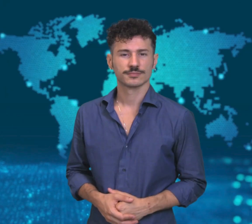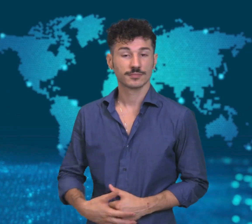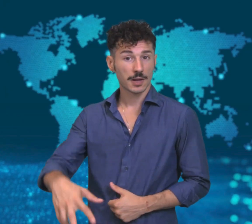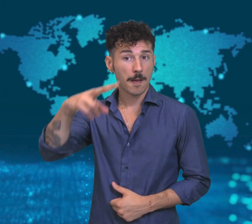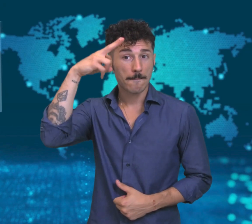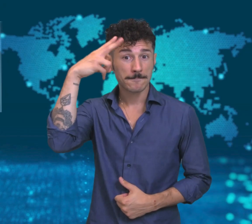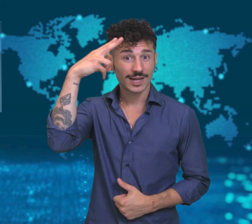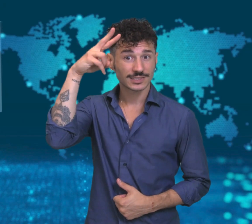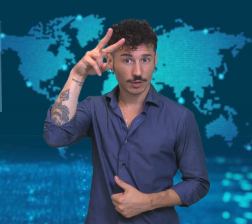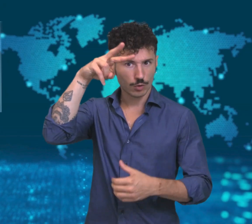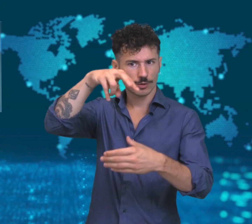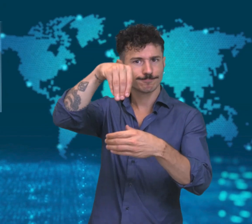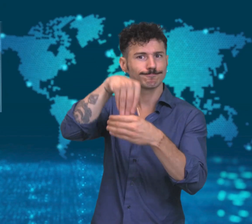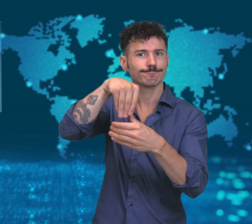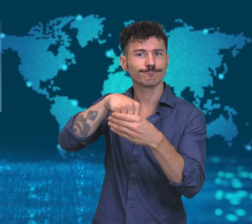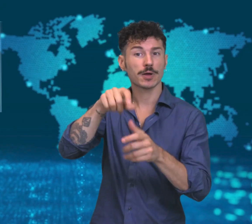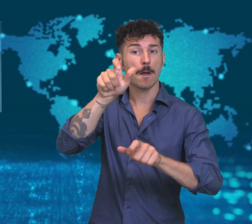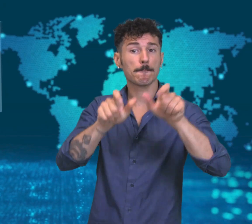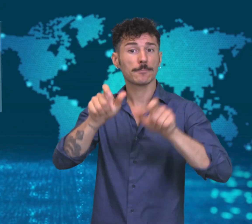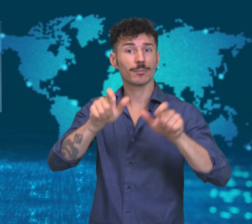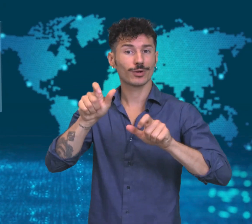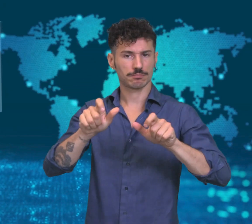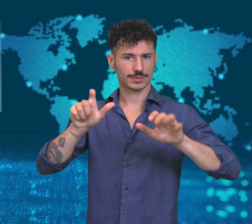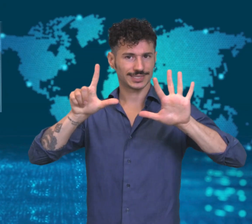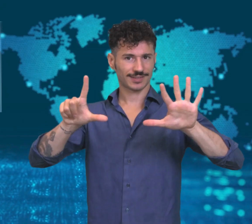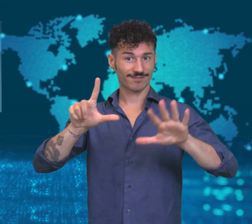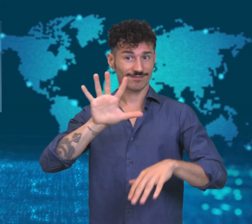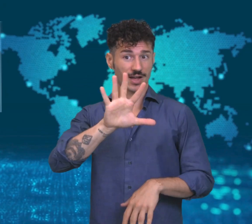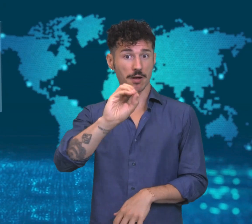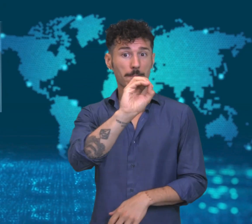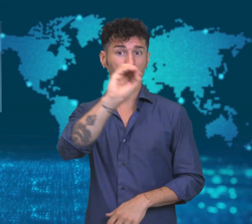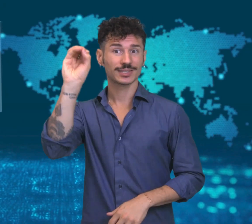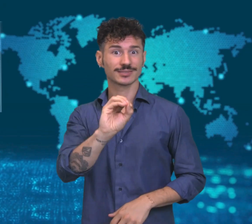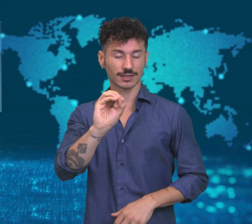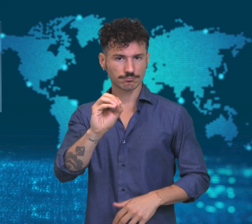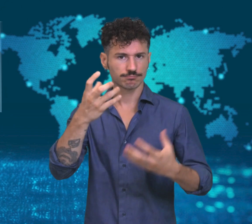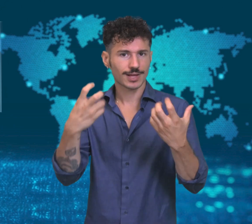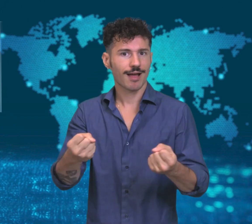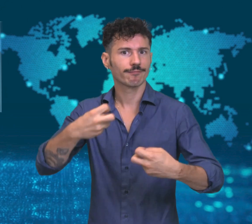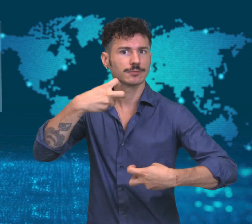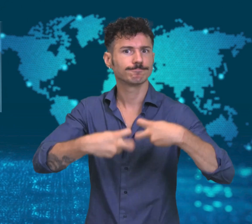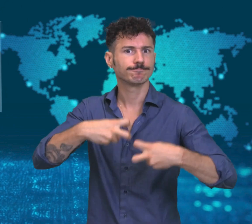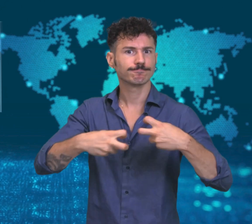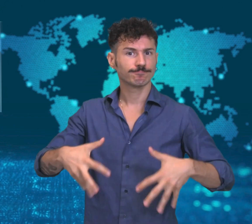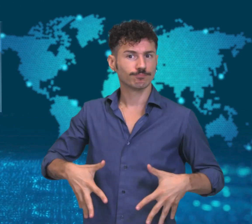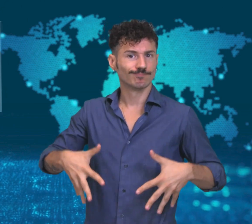[Alessio]: In Mexico, 75% of the population is obese.